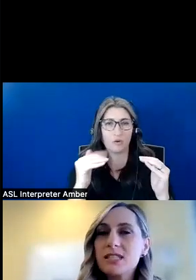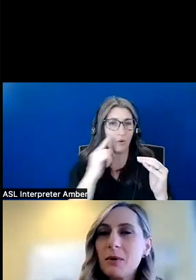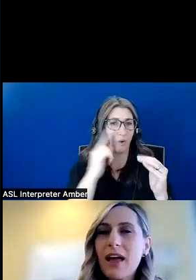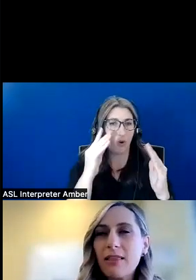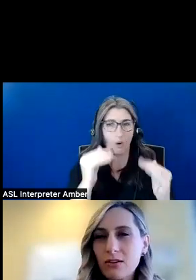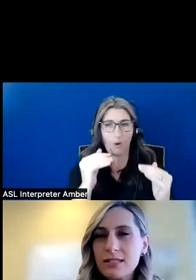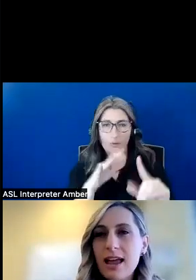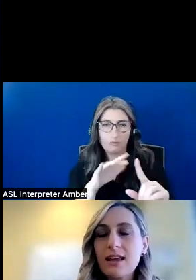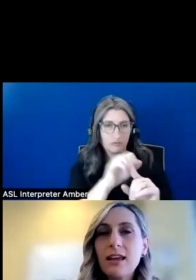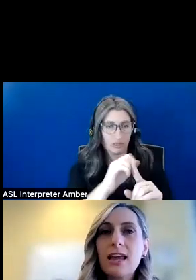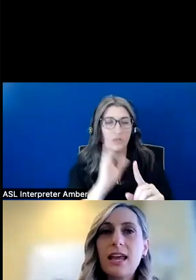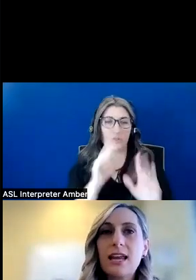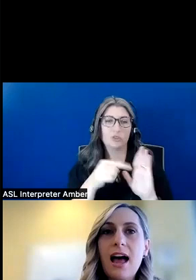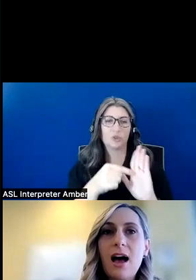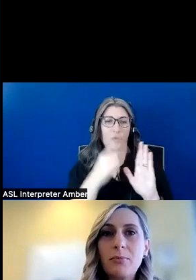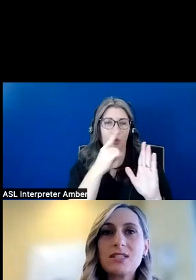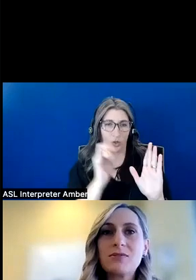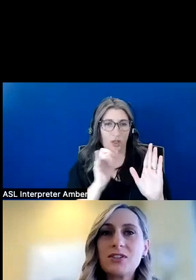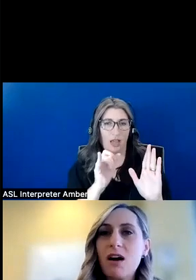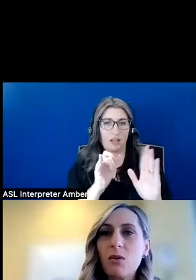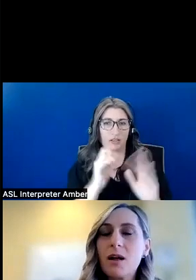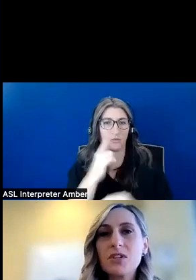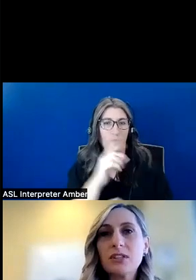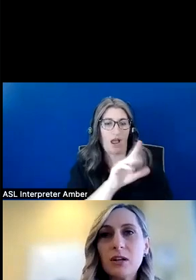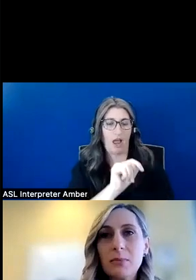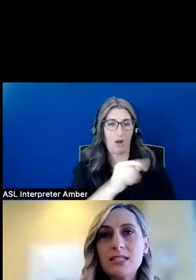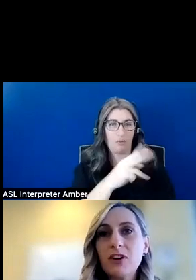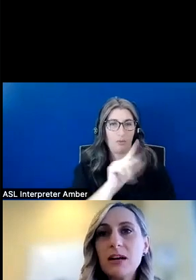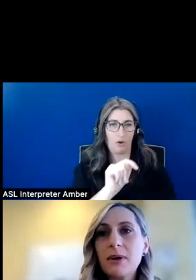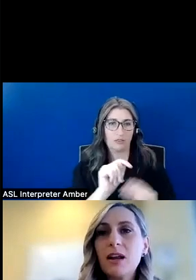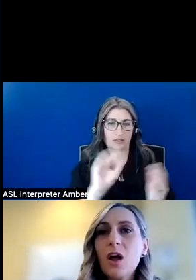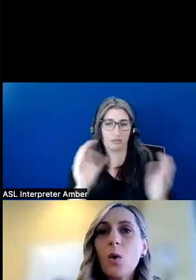We'll see what that looks like in outputs versus outcomes are a little bit different,